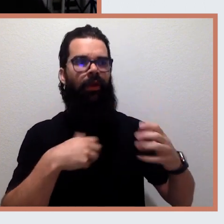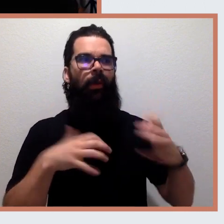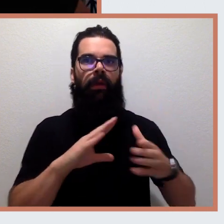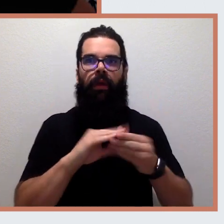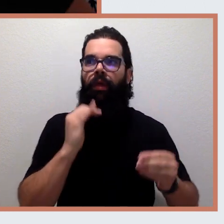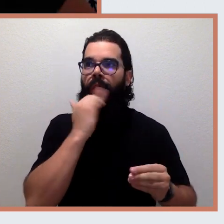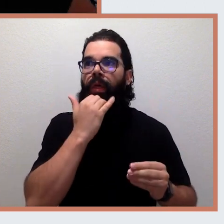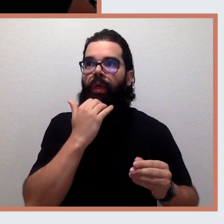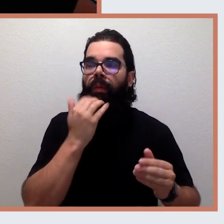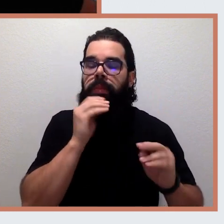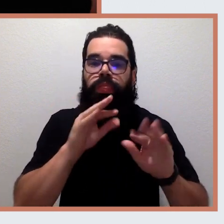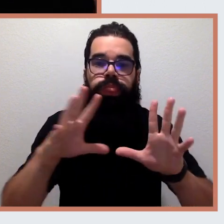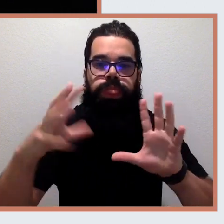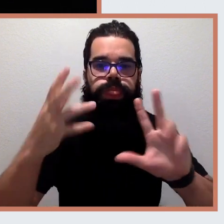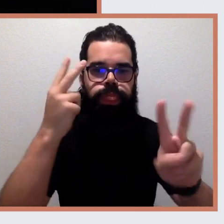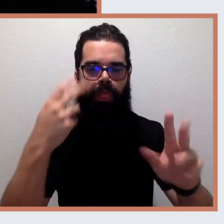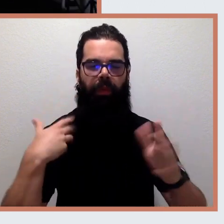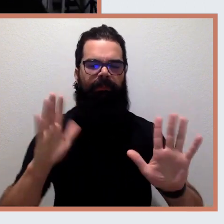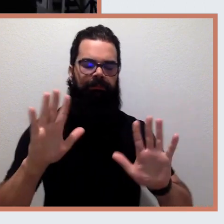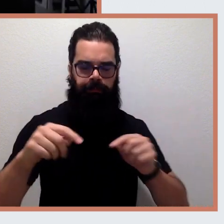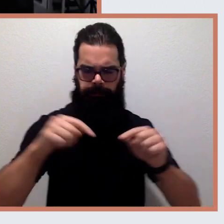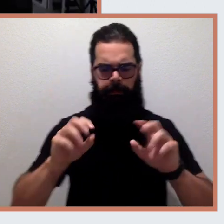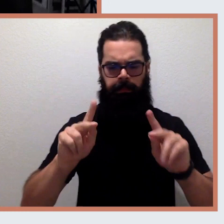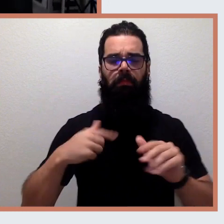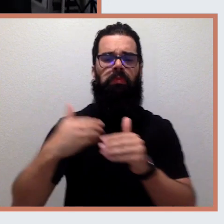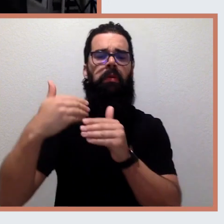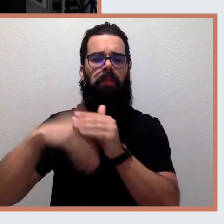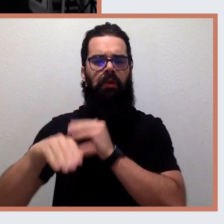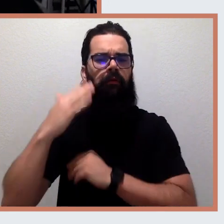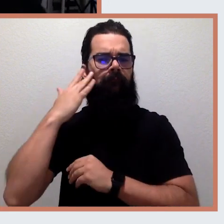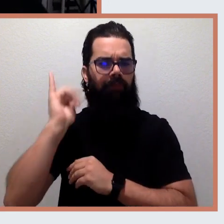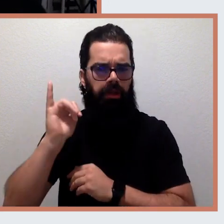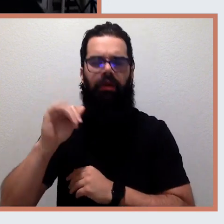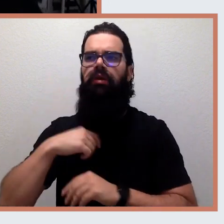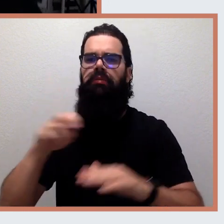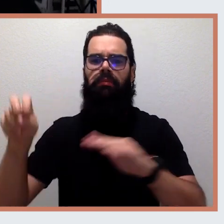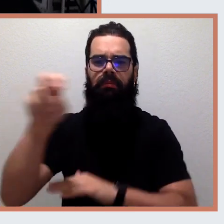I don't want to say the wrong thing." So I was born and raised in a couple of different cities,